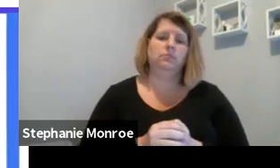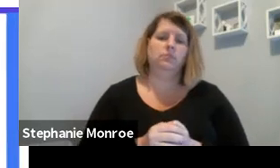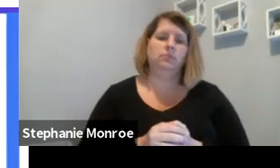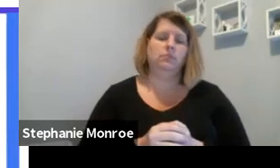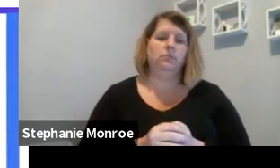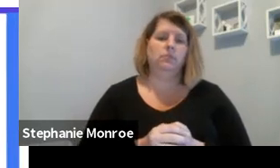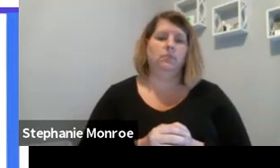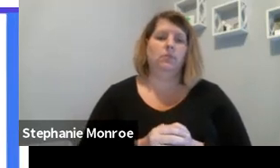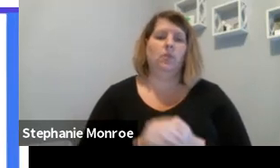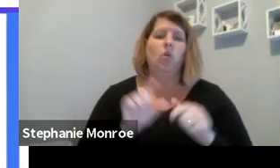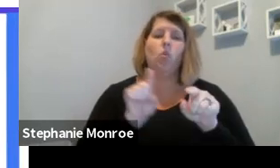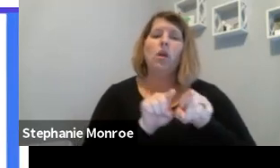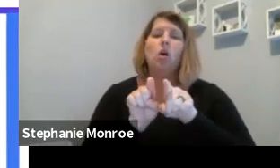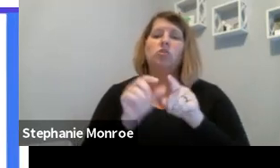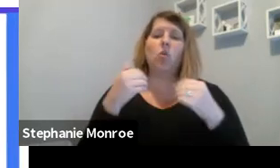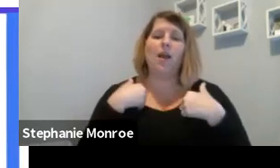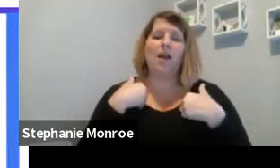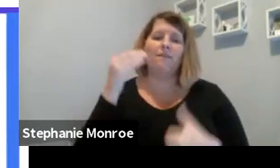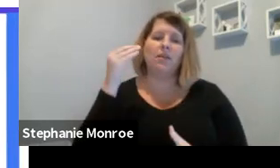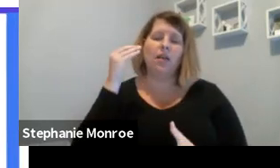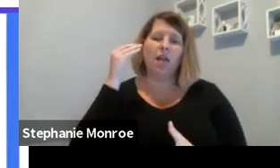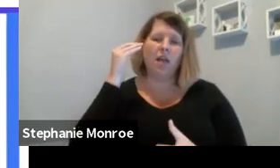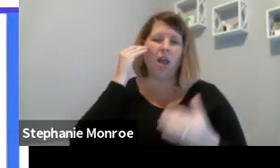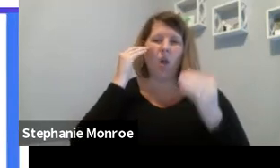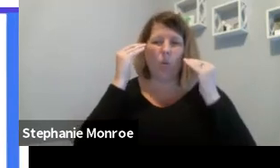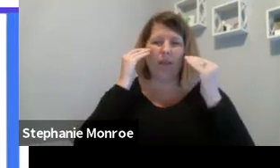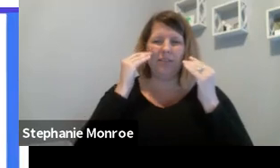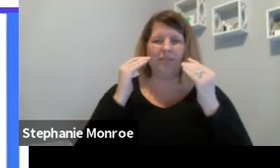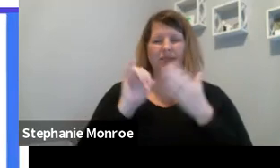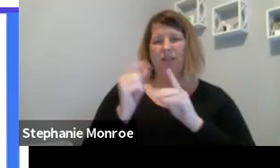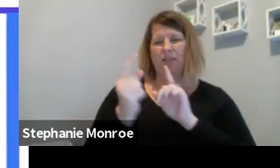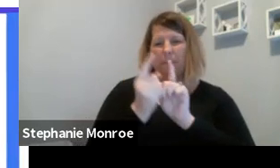We also have acquaintance rape, statutory,